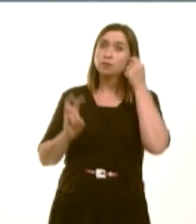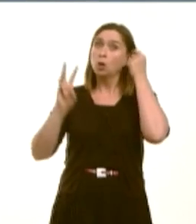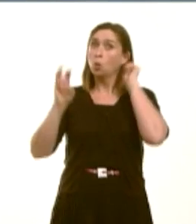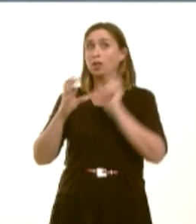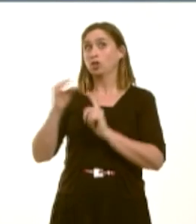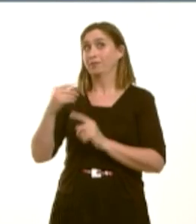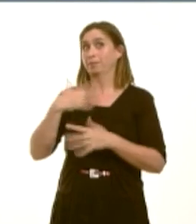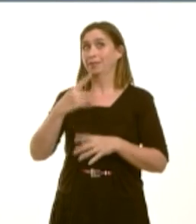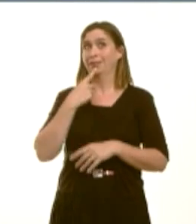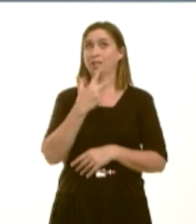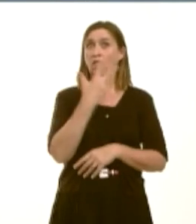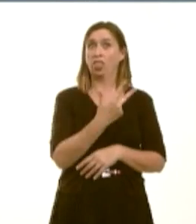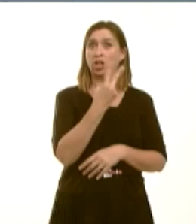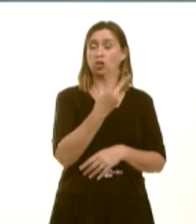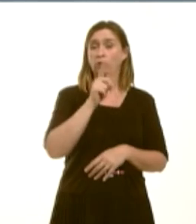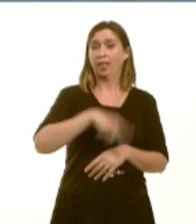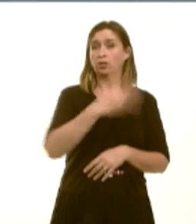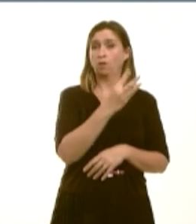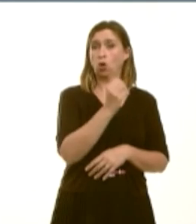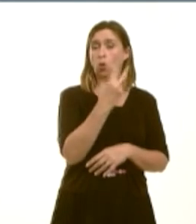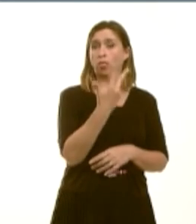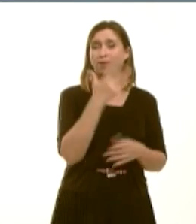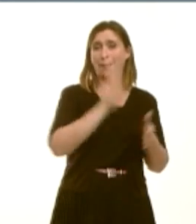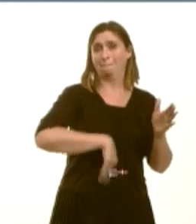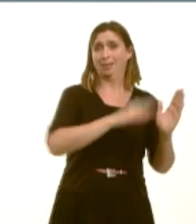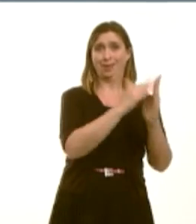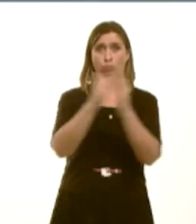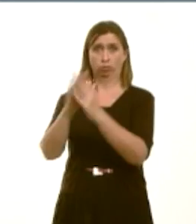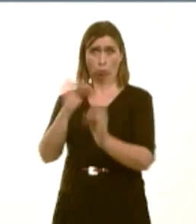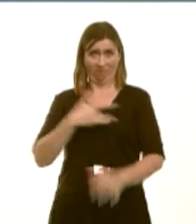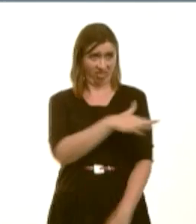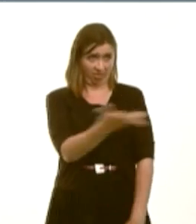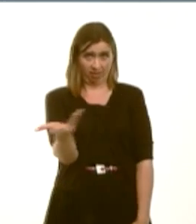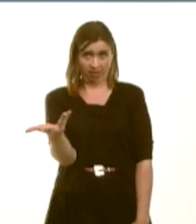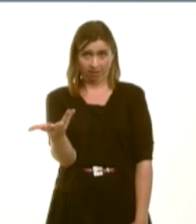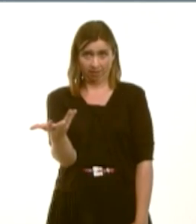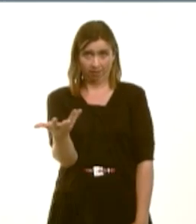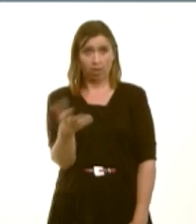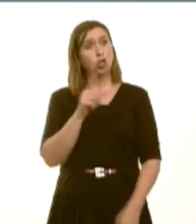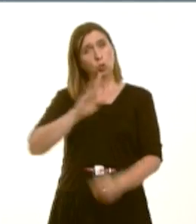were 32,403 empty properties throughout Wales, and, despite your target to bring 5,000 back,